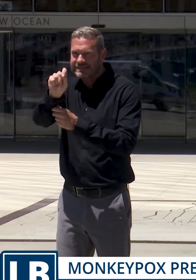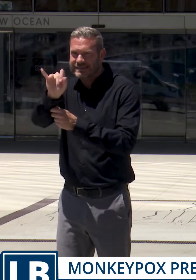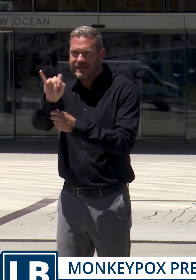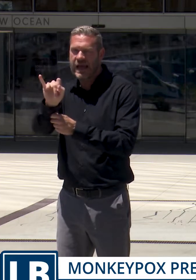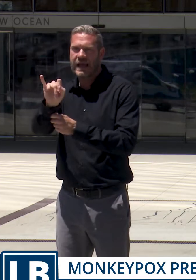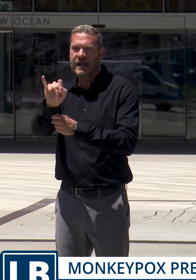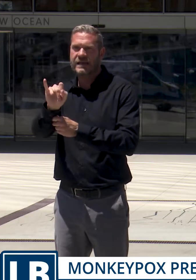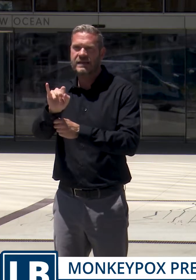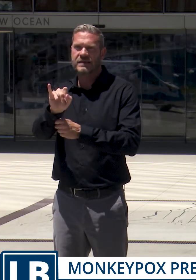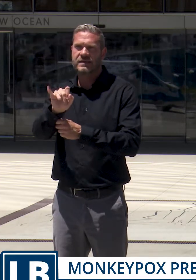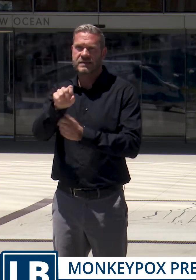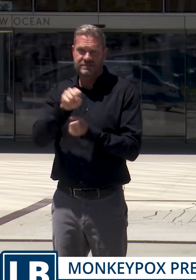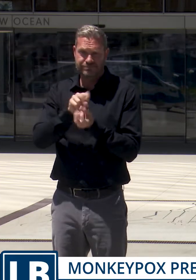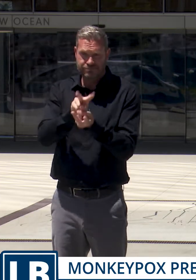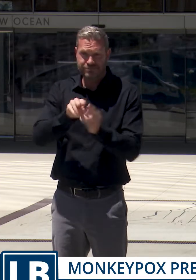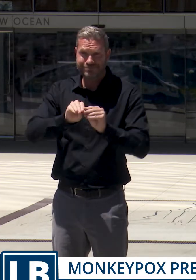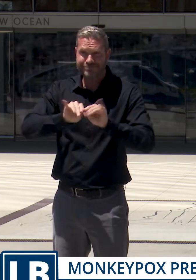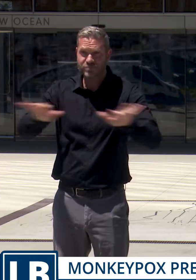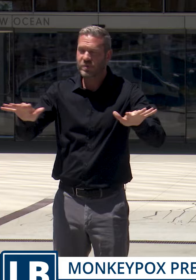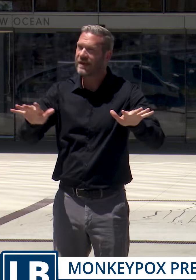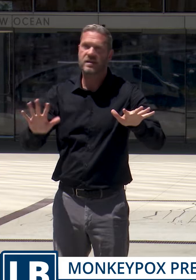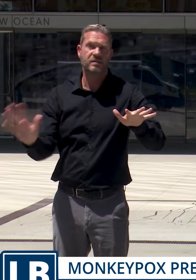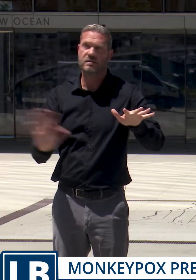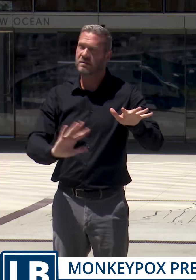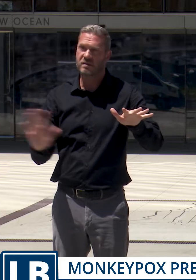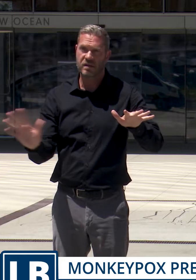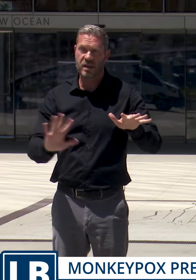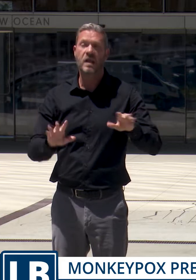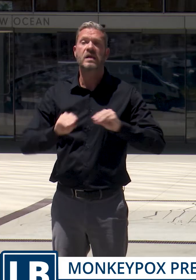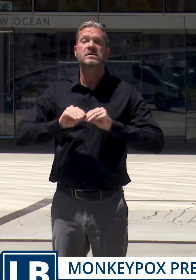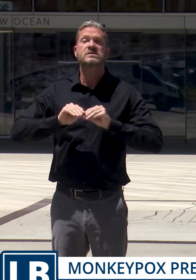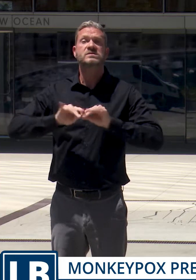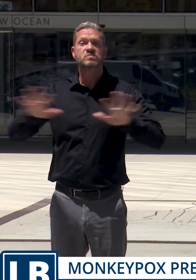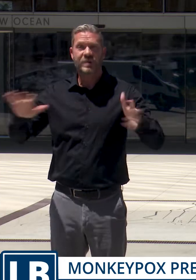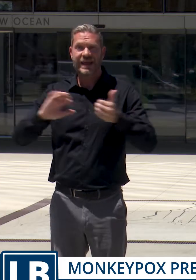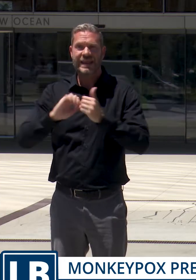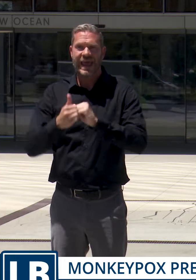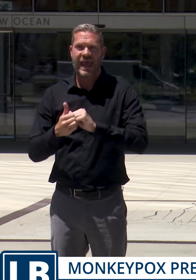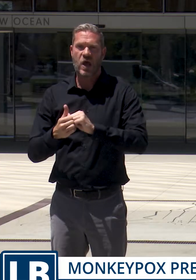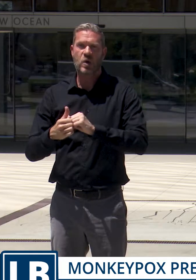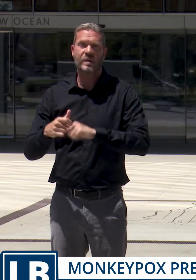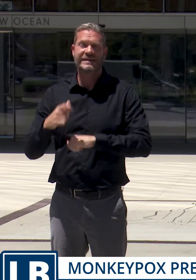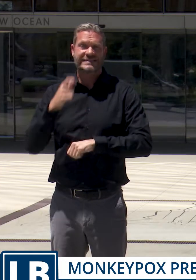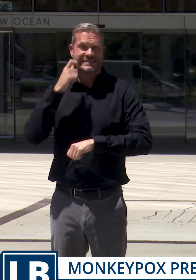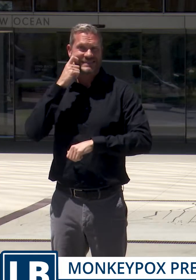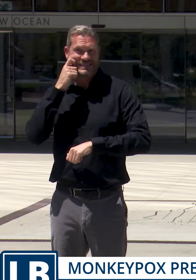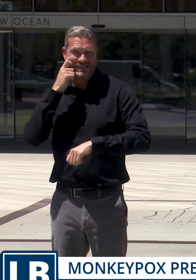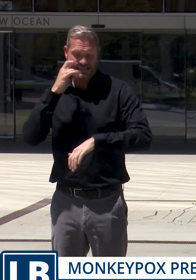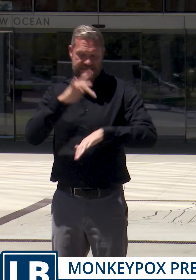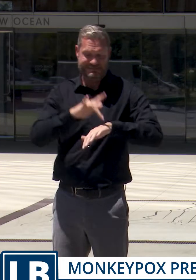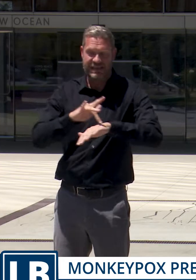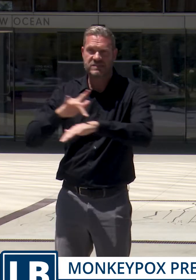disease per se and that monkey pox is transmitted through essentially skin contact but we also know